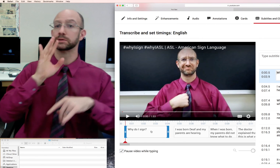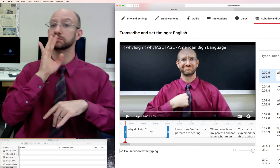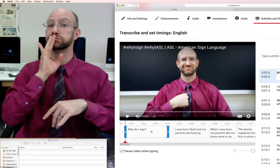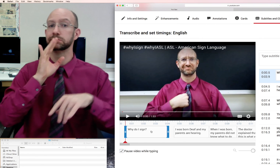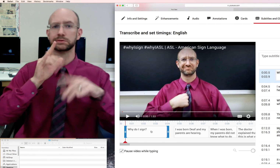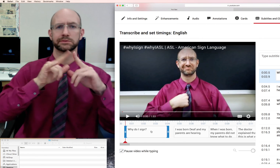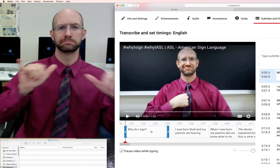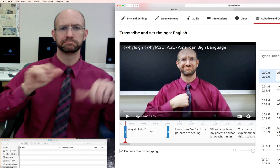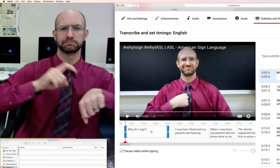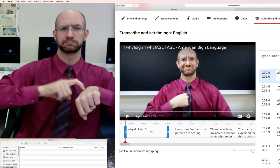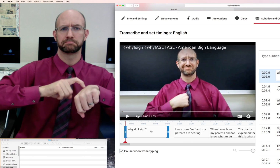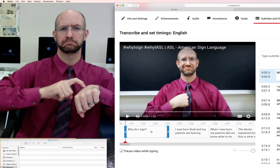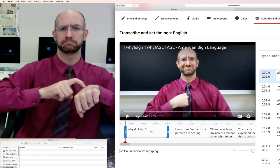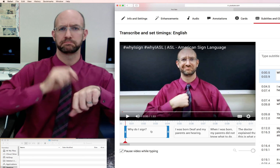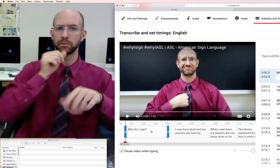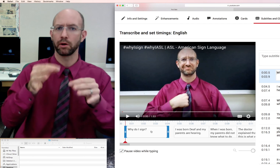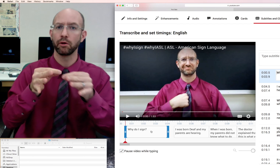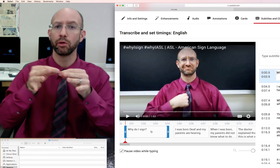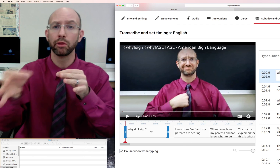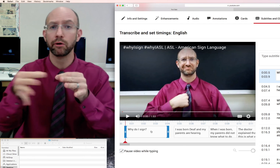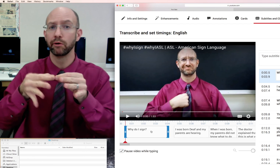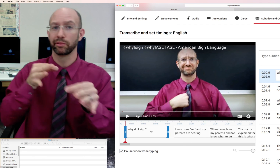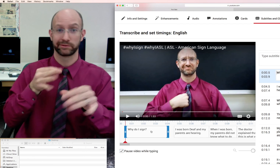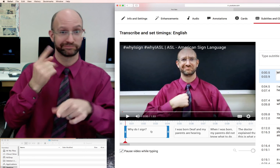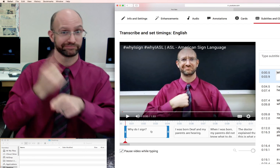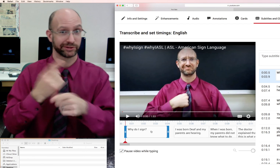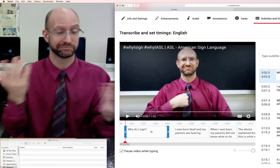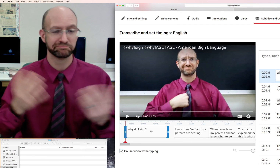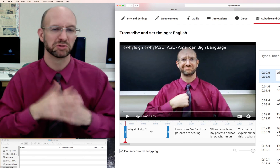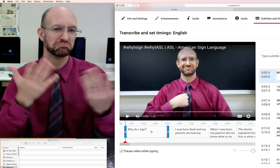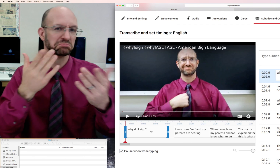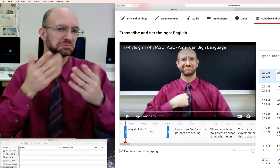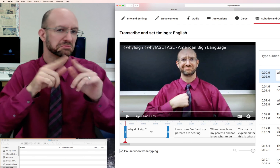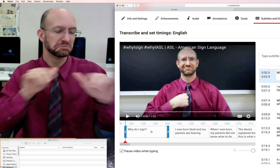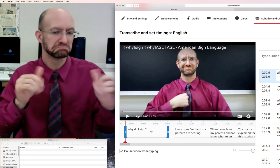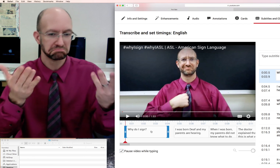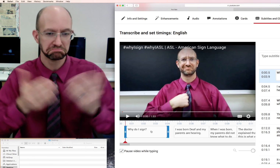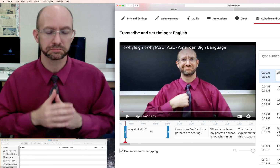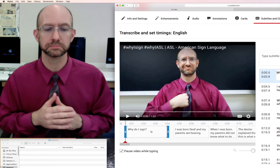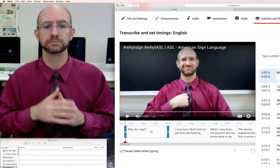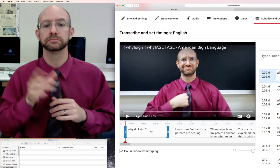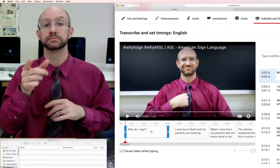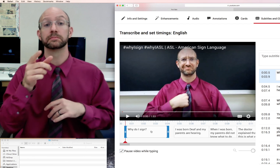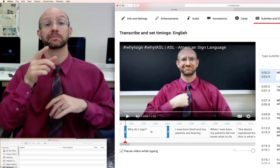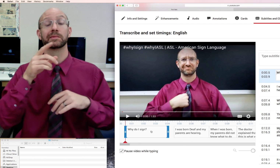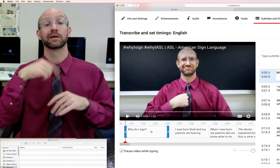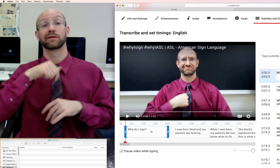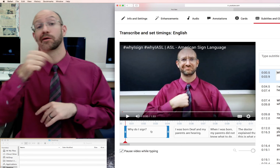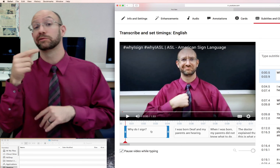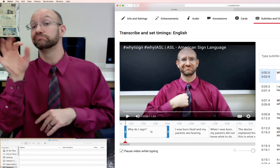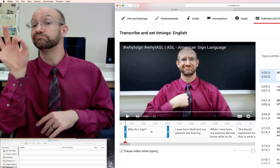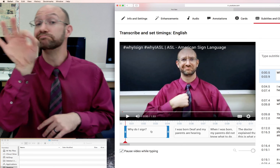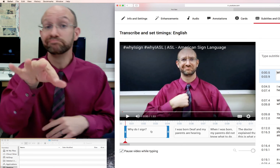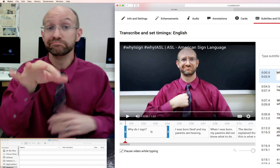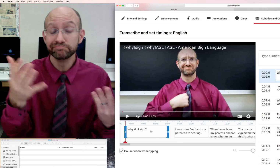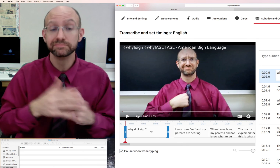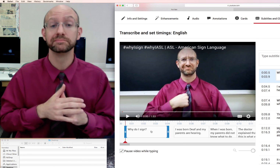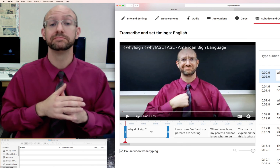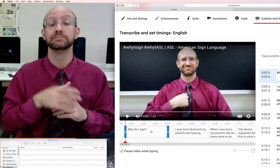Deaf people like it when captions show at the same time when something is spoken, not before or after, right? So I would suggest it be at the same time. Another tip I would like to share with you...